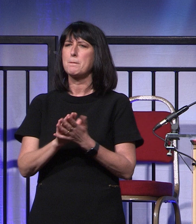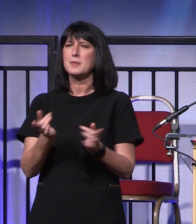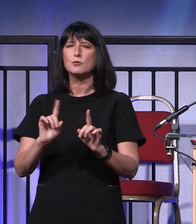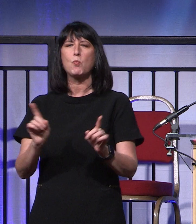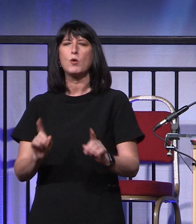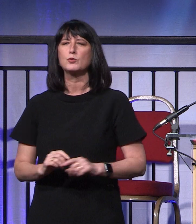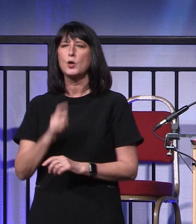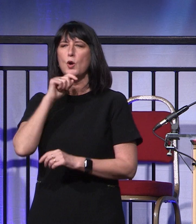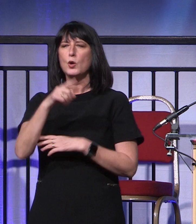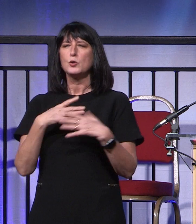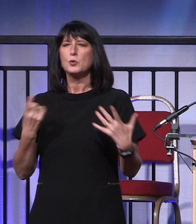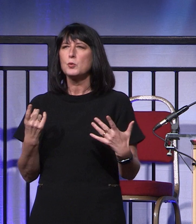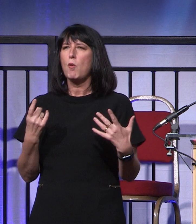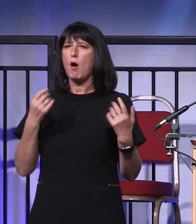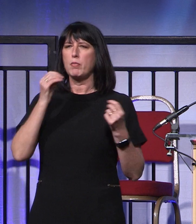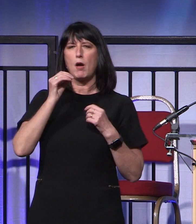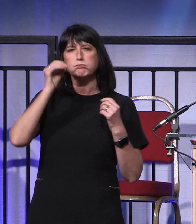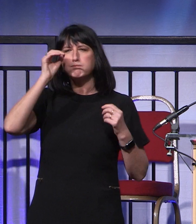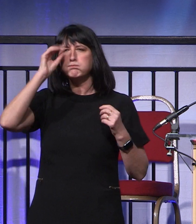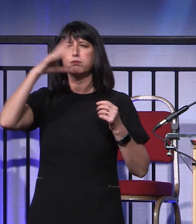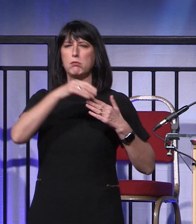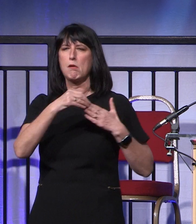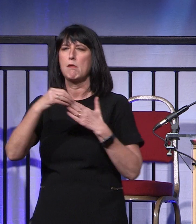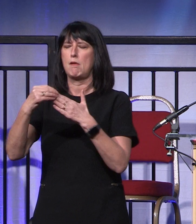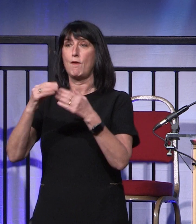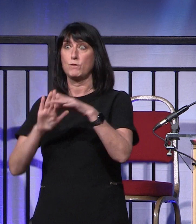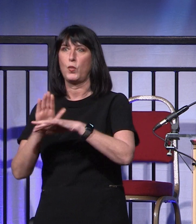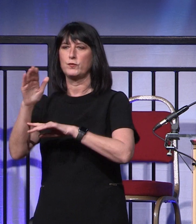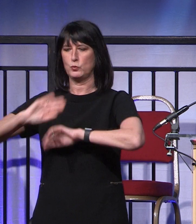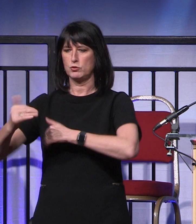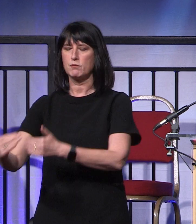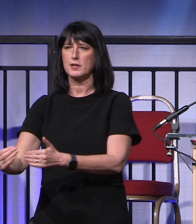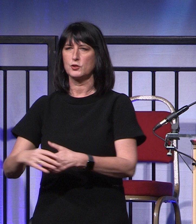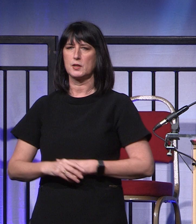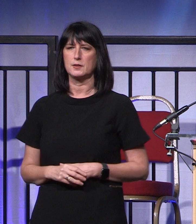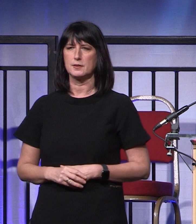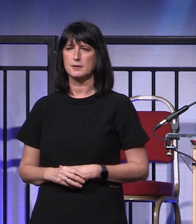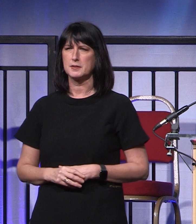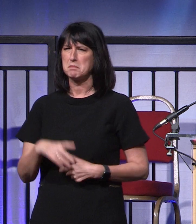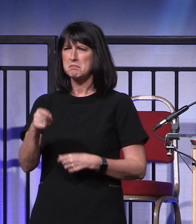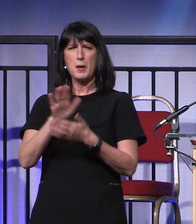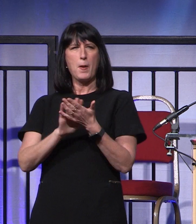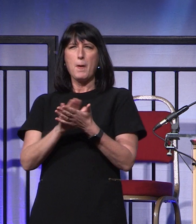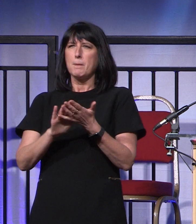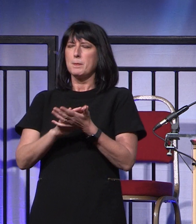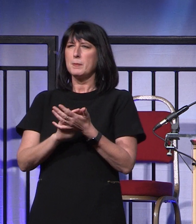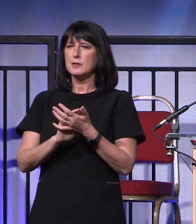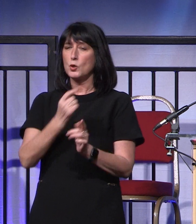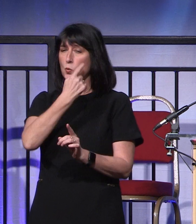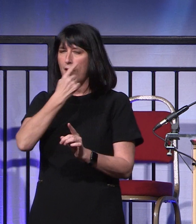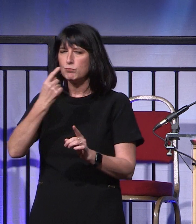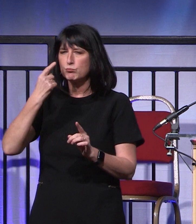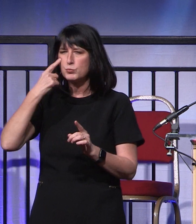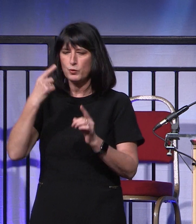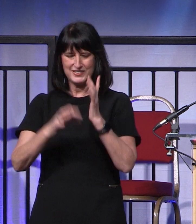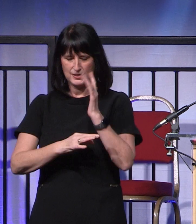generations being a graduate means you have proven you possess the skills for